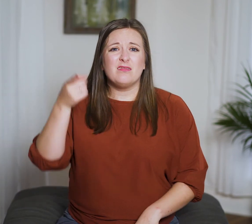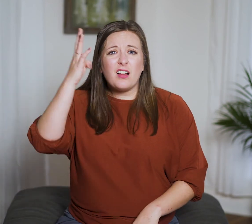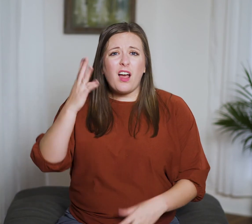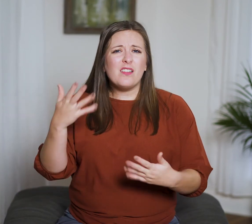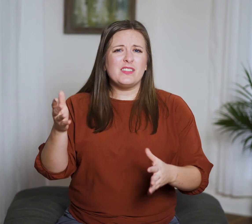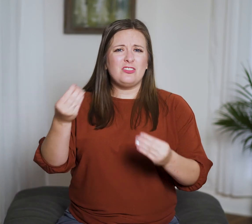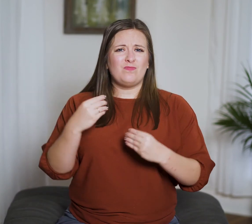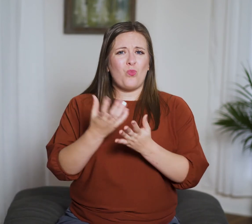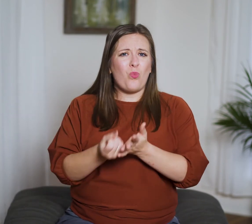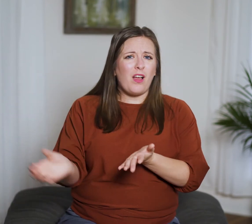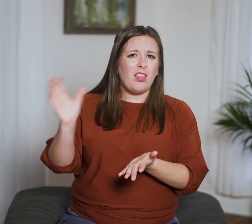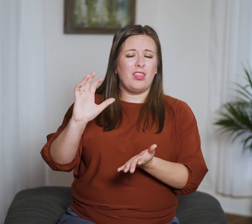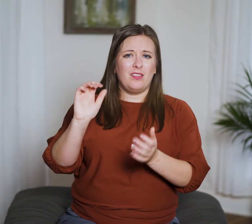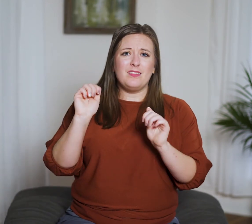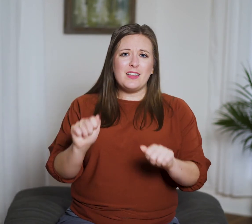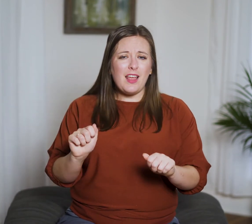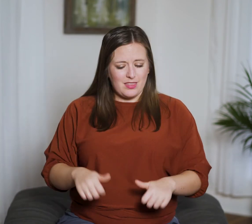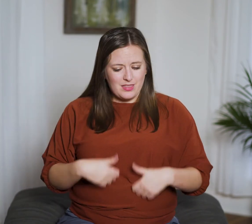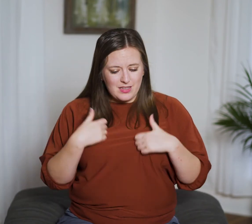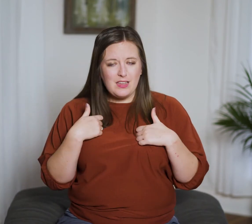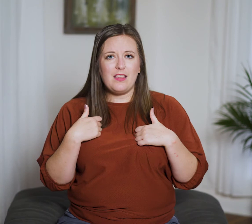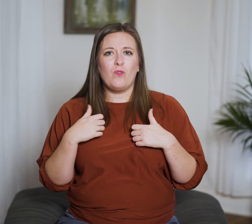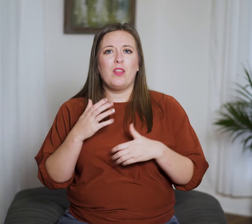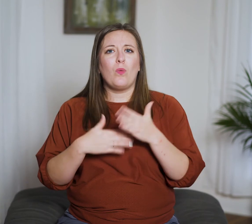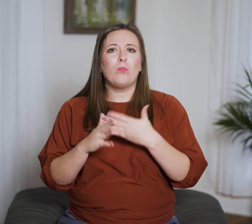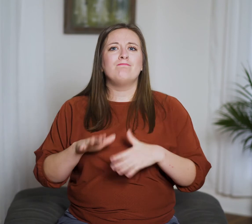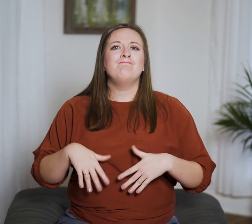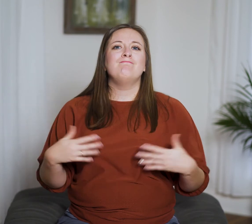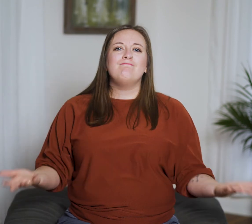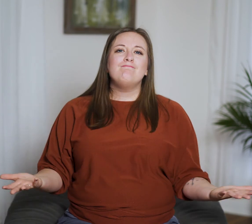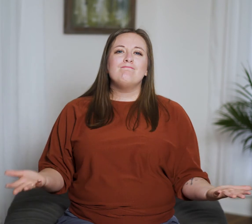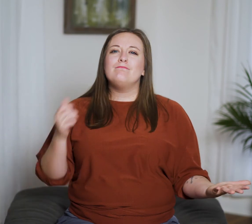If God has given you wealth and you can live with an open hand,